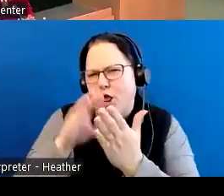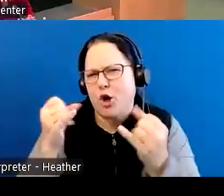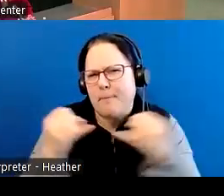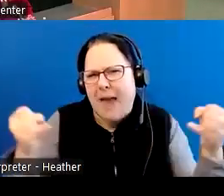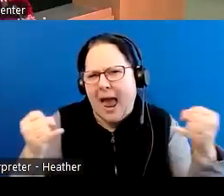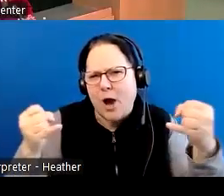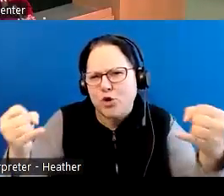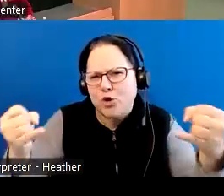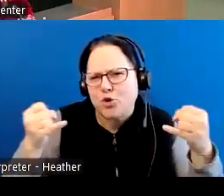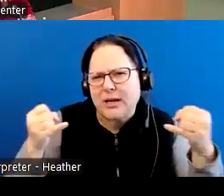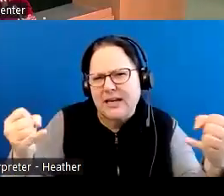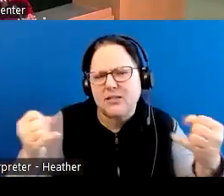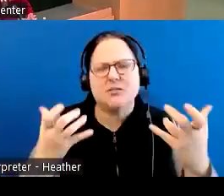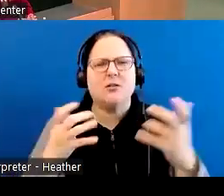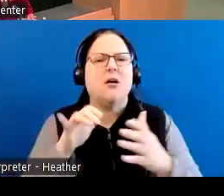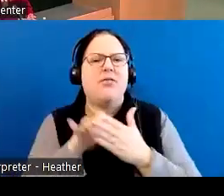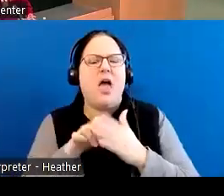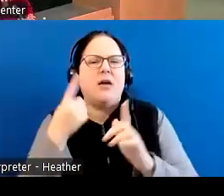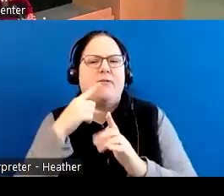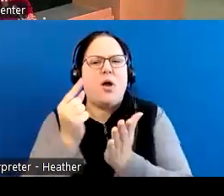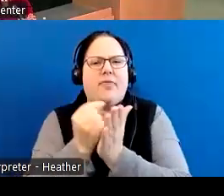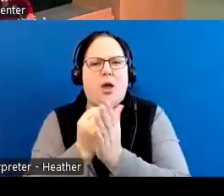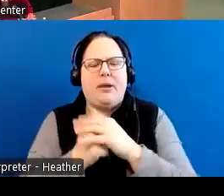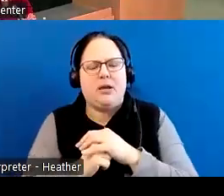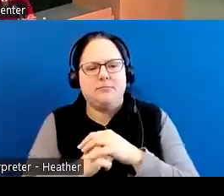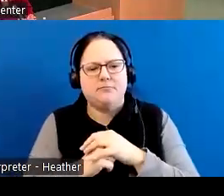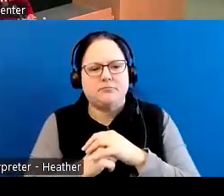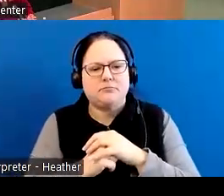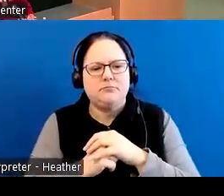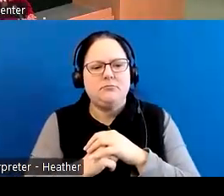thinking about it from that therapeutic standpoint um and then this really common in these family